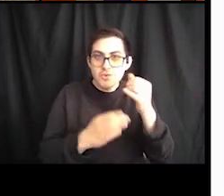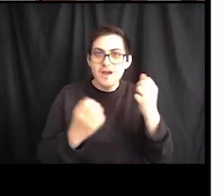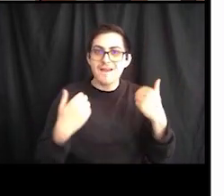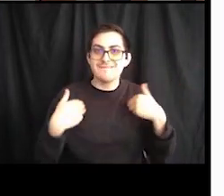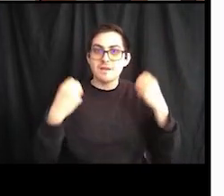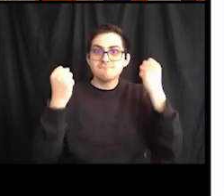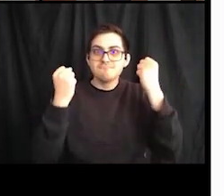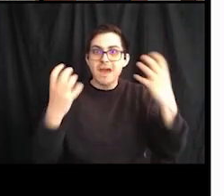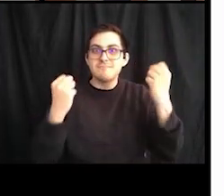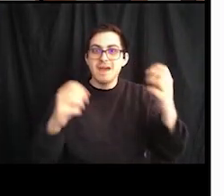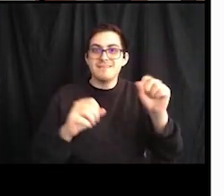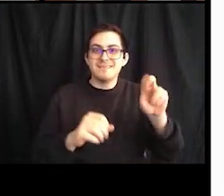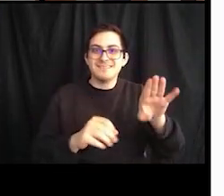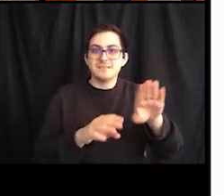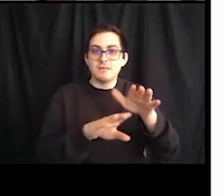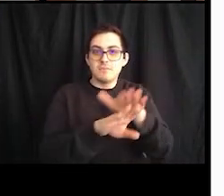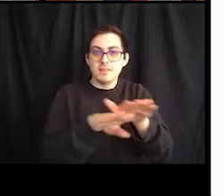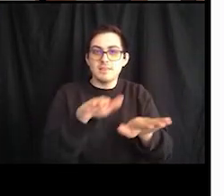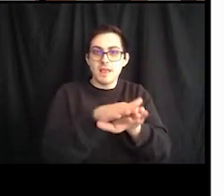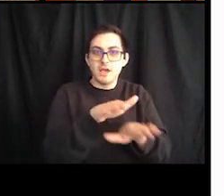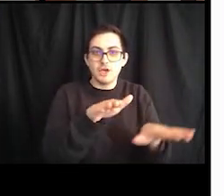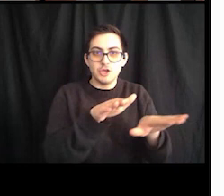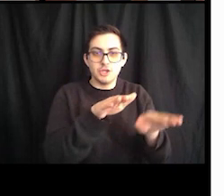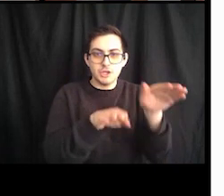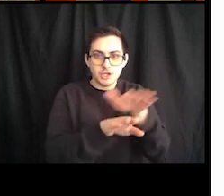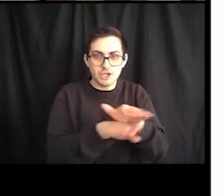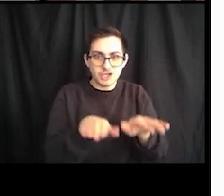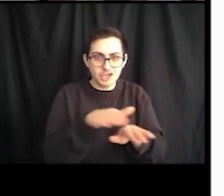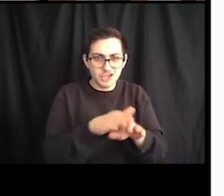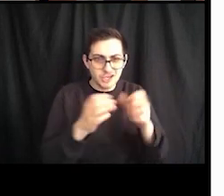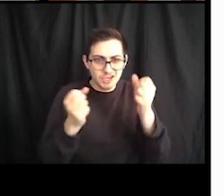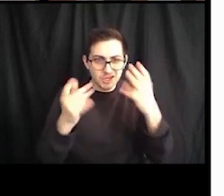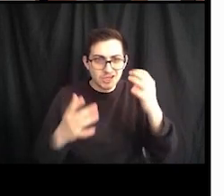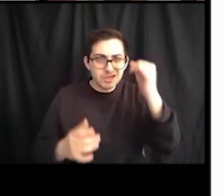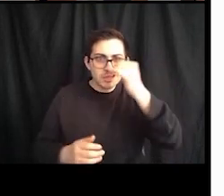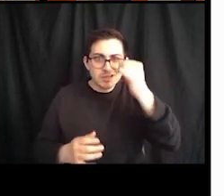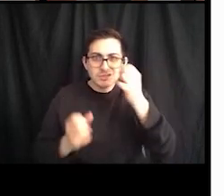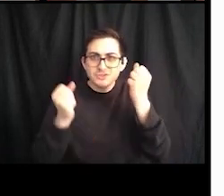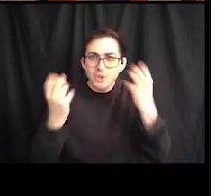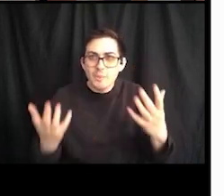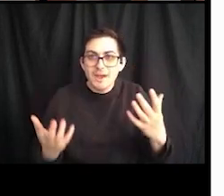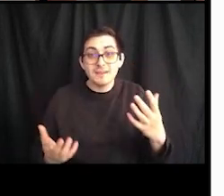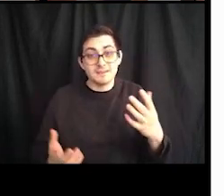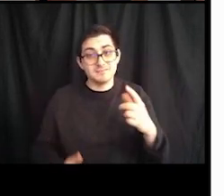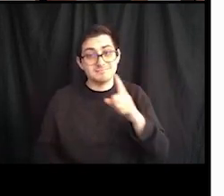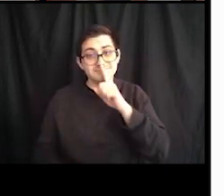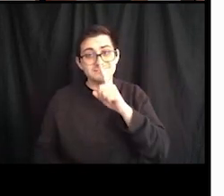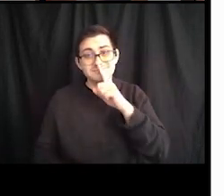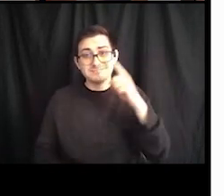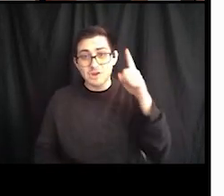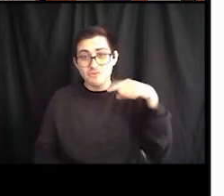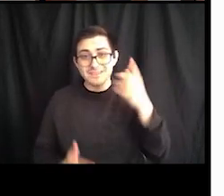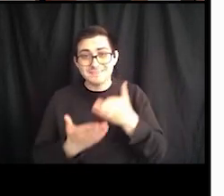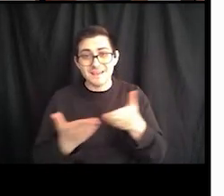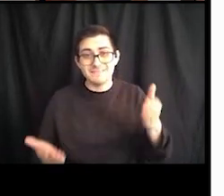I don't even, I can't even understand. Some crazy stuff. Yeah, well we've talked through a lot of tips.